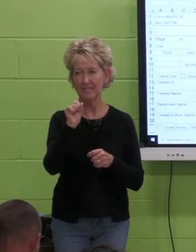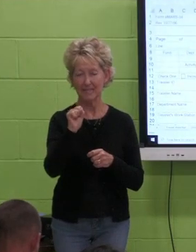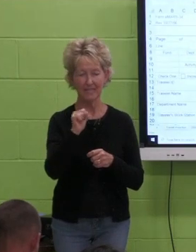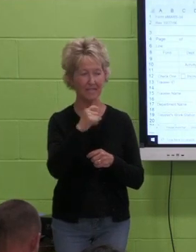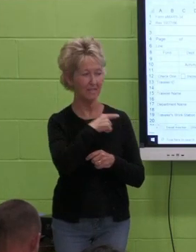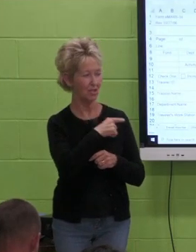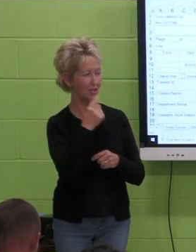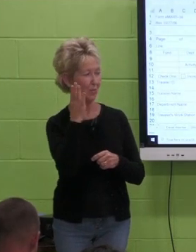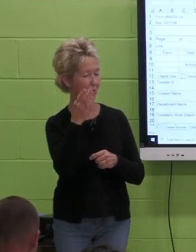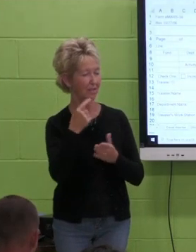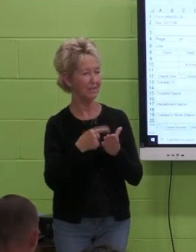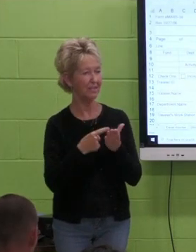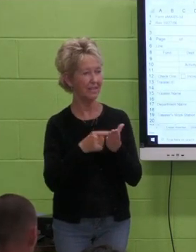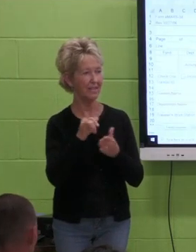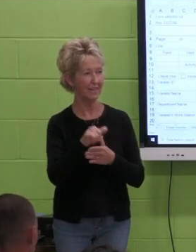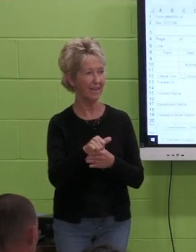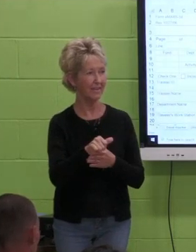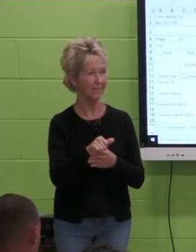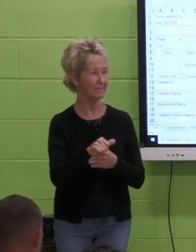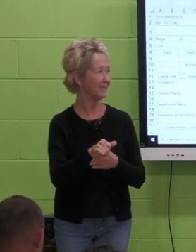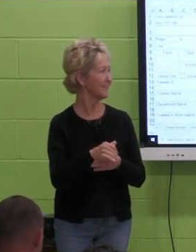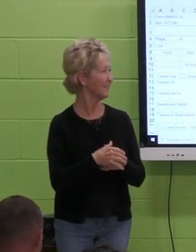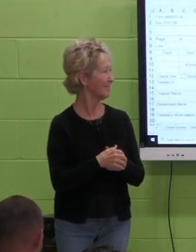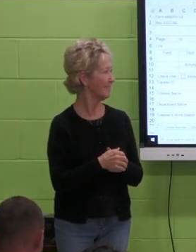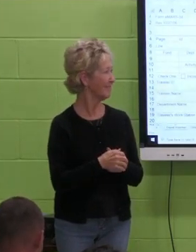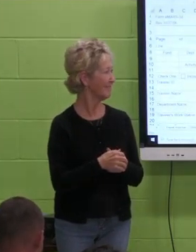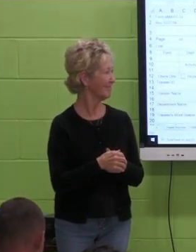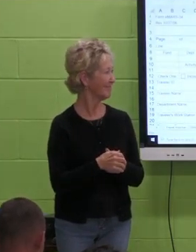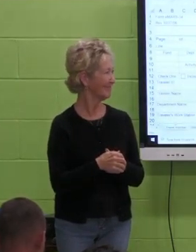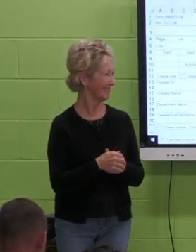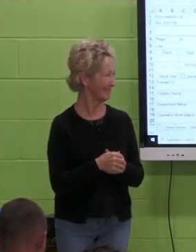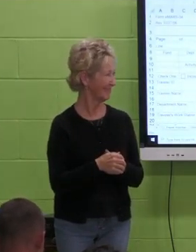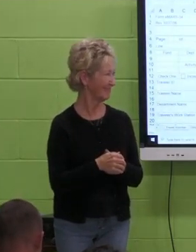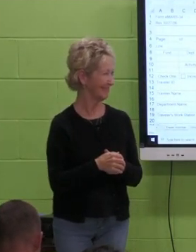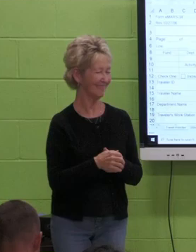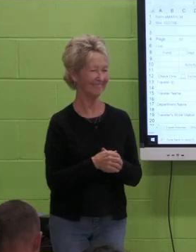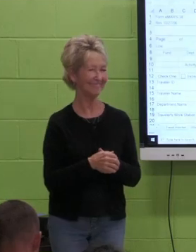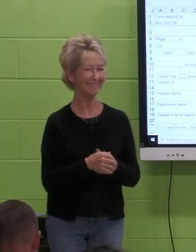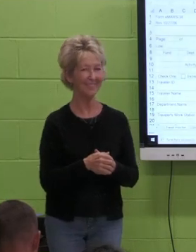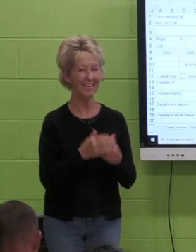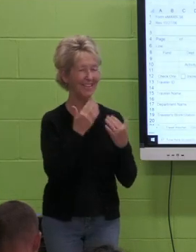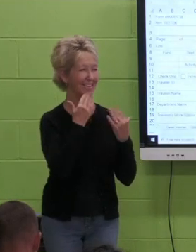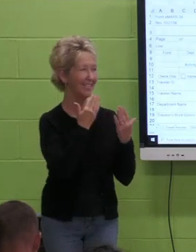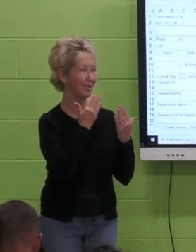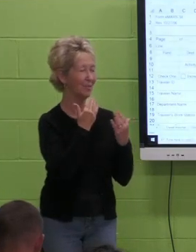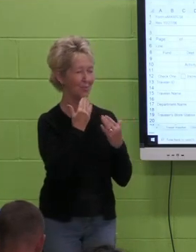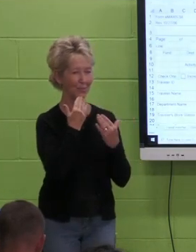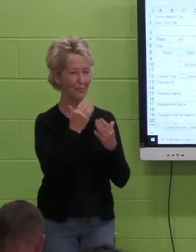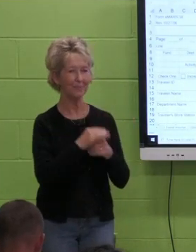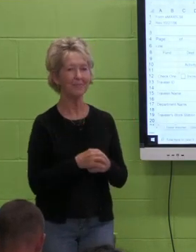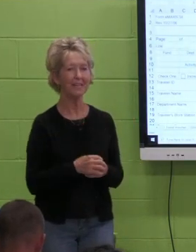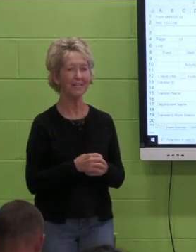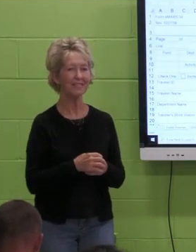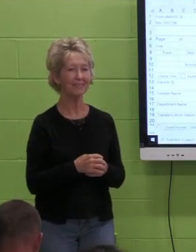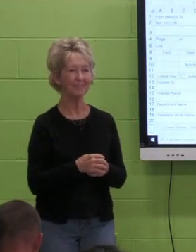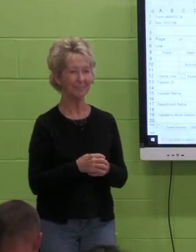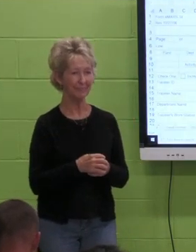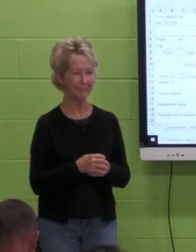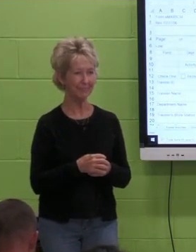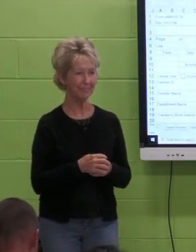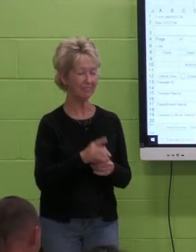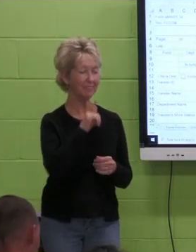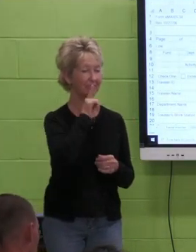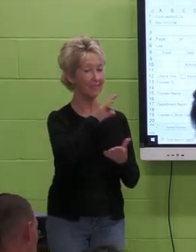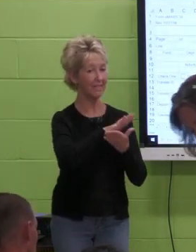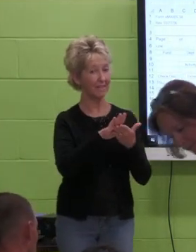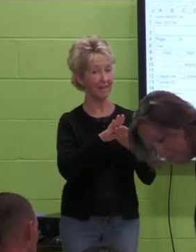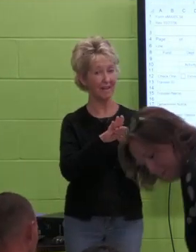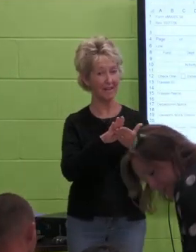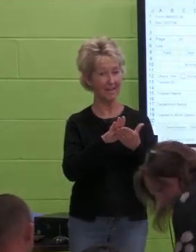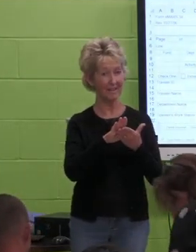and sounds good thank you Shannon. It's really really nice to be here today with you